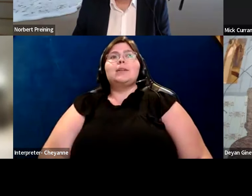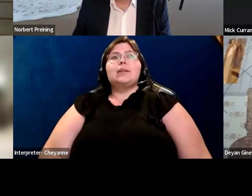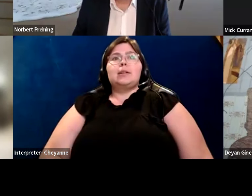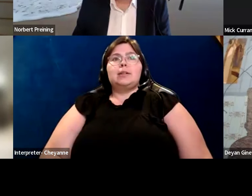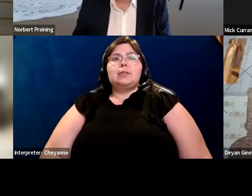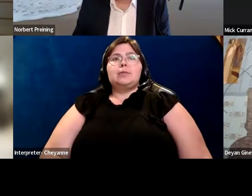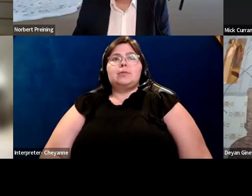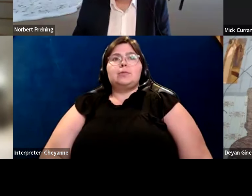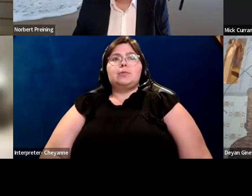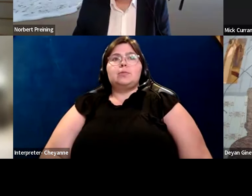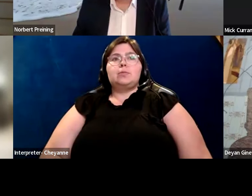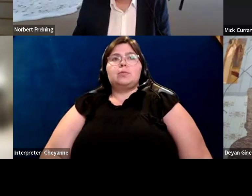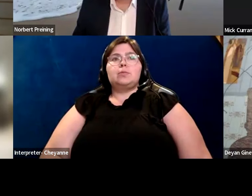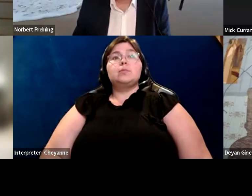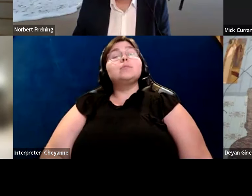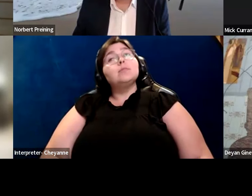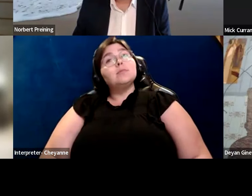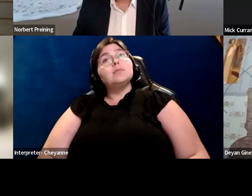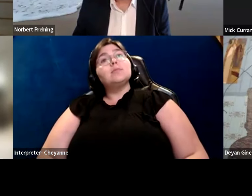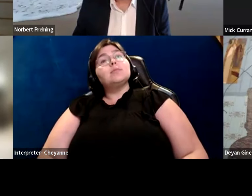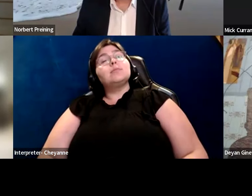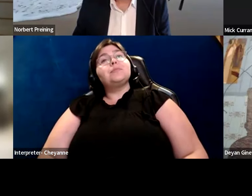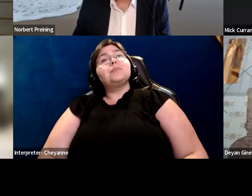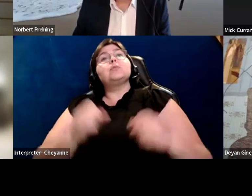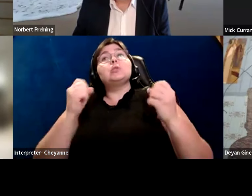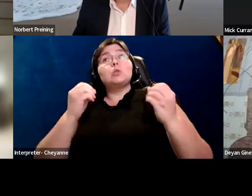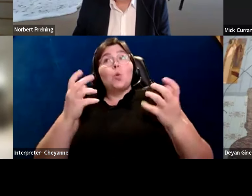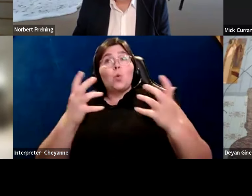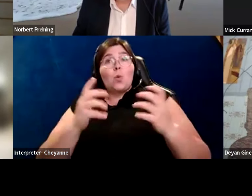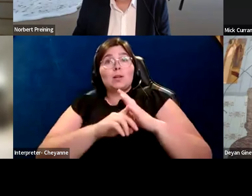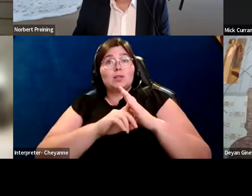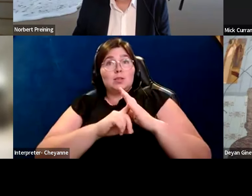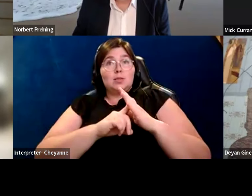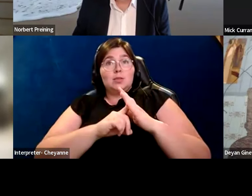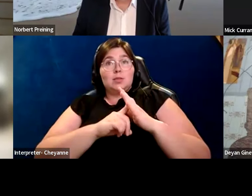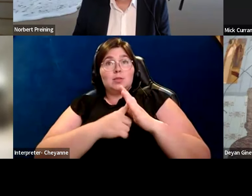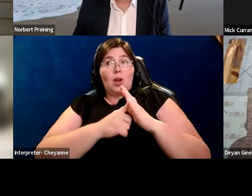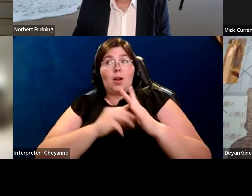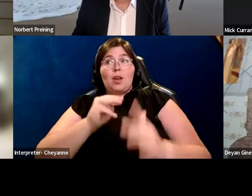So we wanted to start out with Mick sharing some information